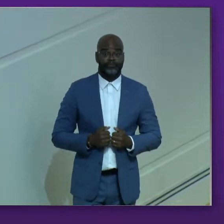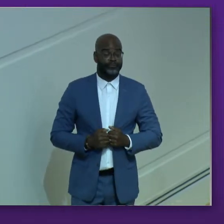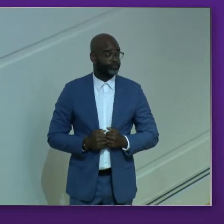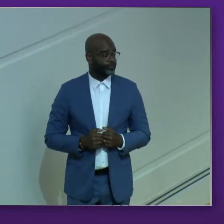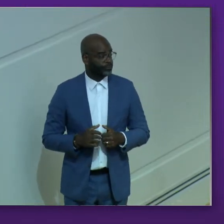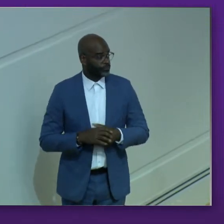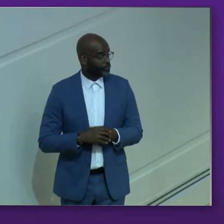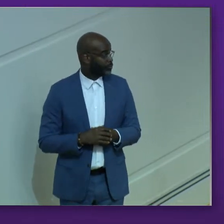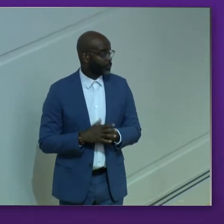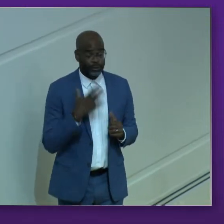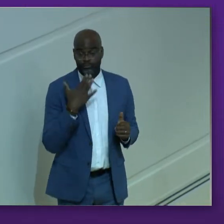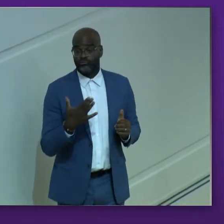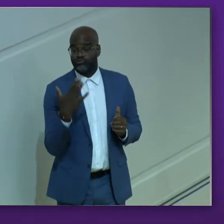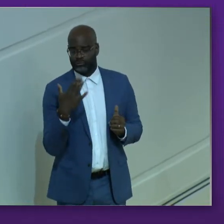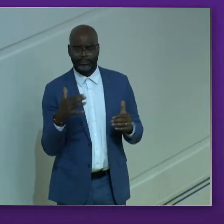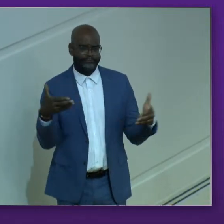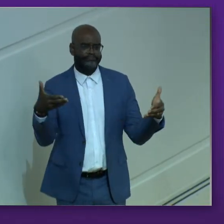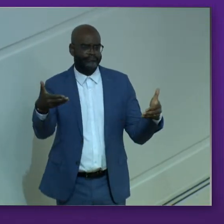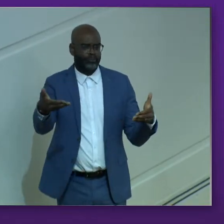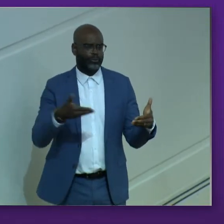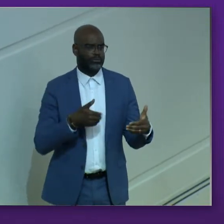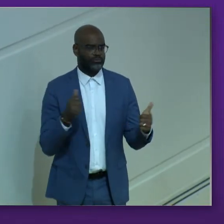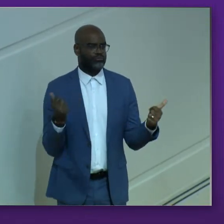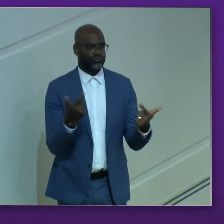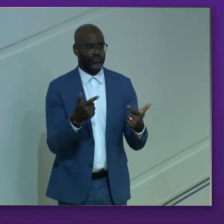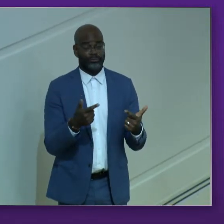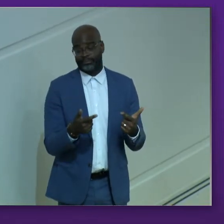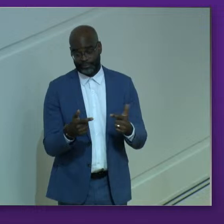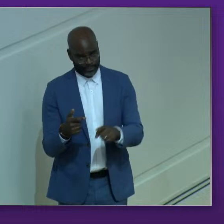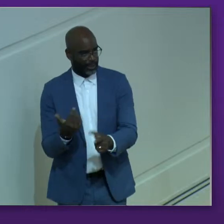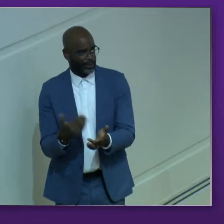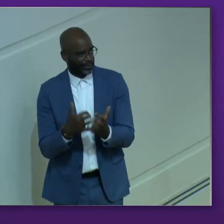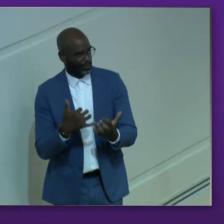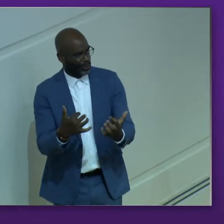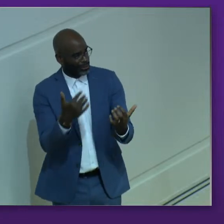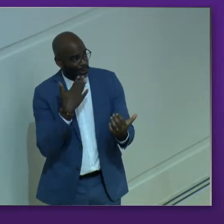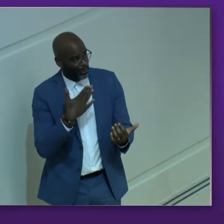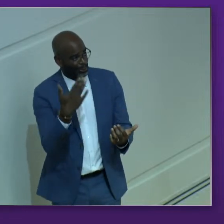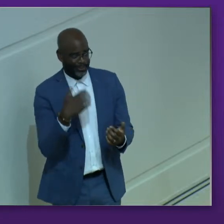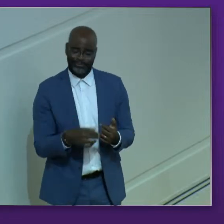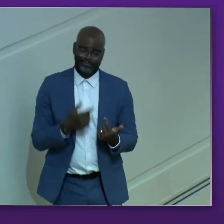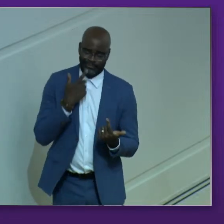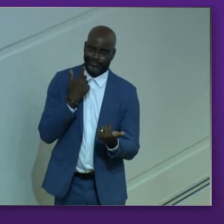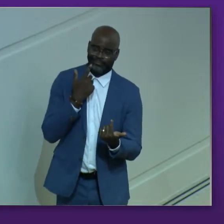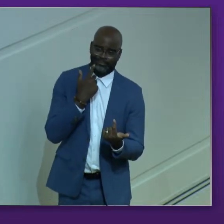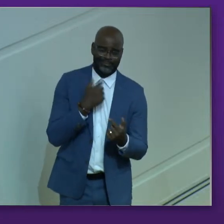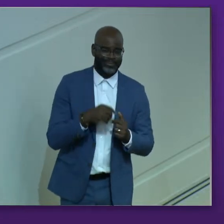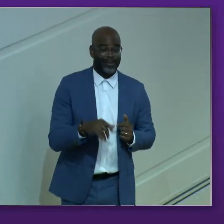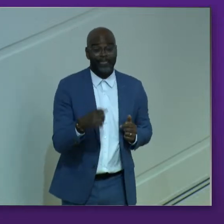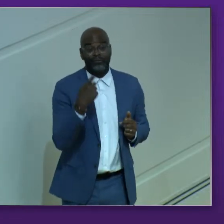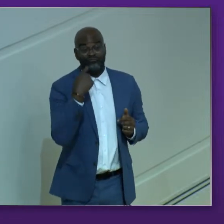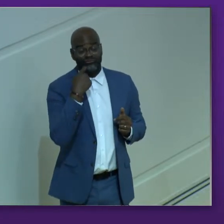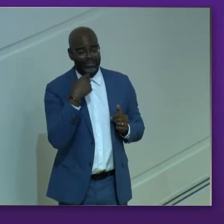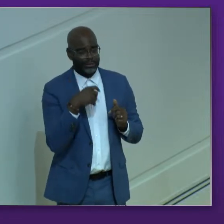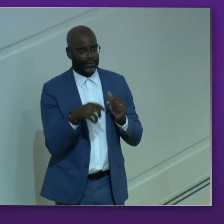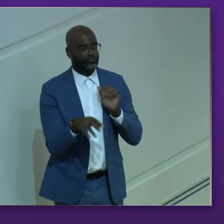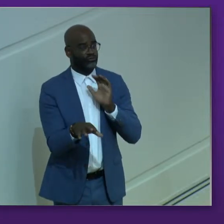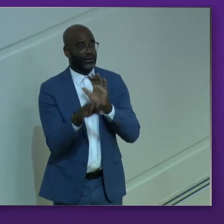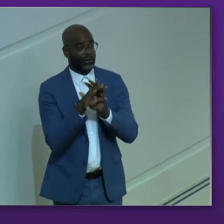GOOD MORNING AND